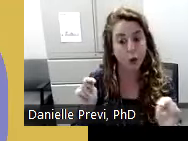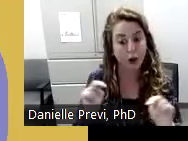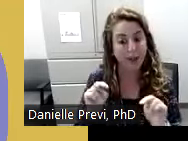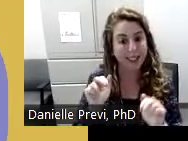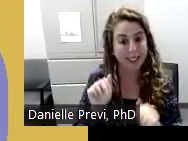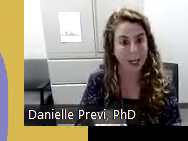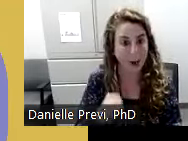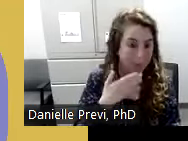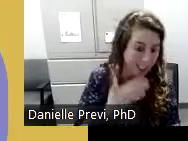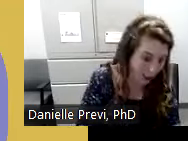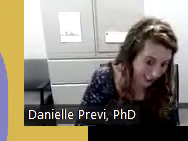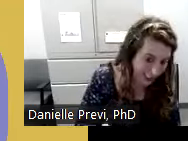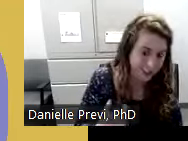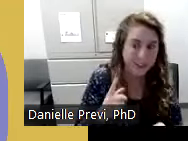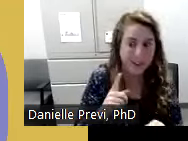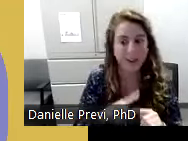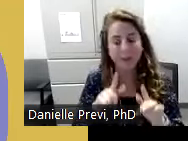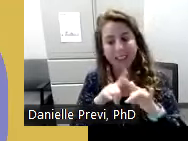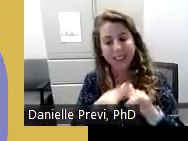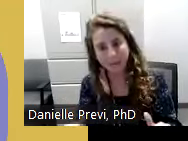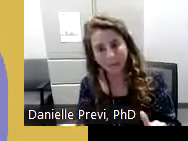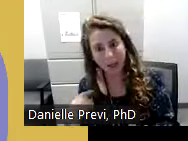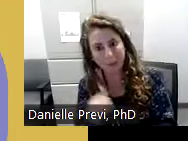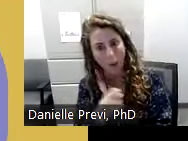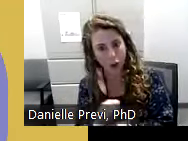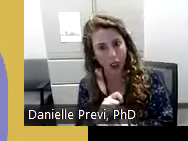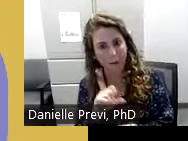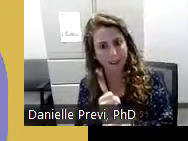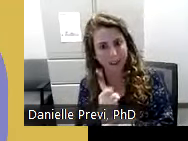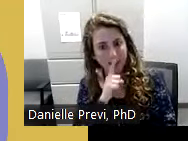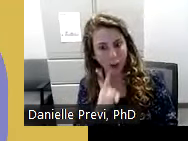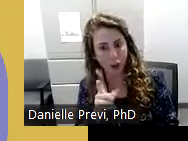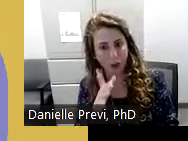the word “neutrality.” Neutrality can be a positive thing, but at the same time,